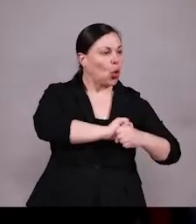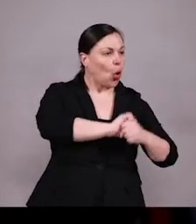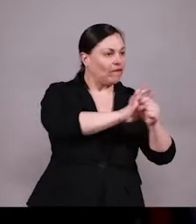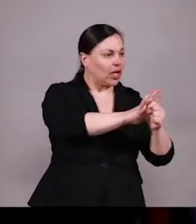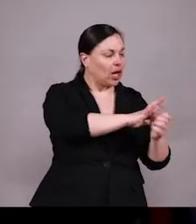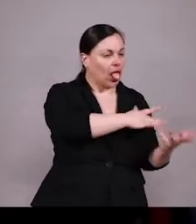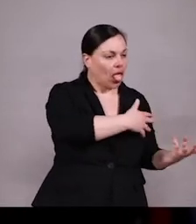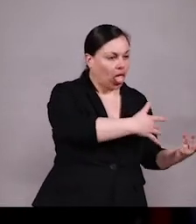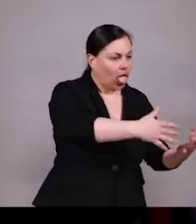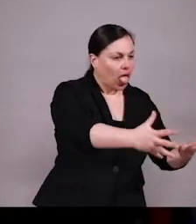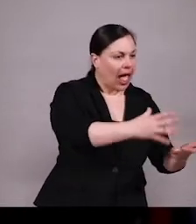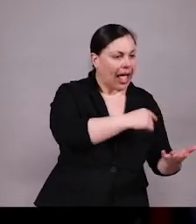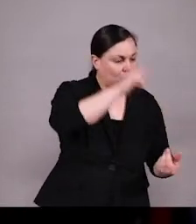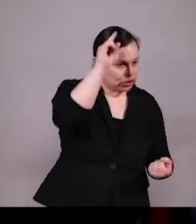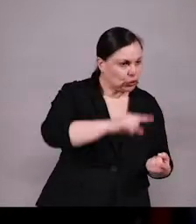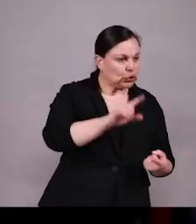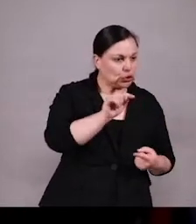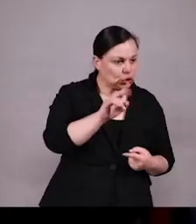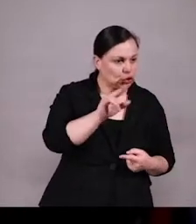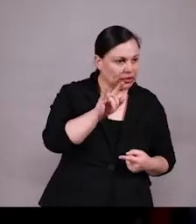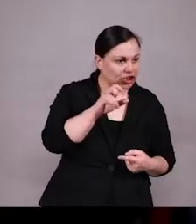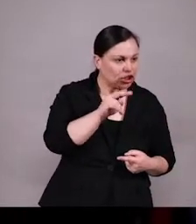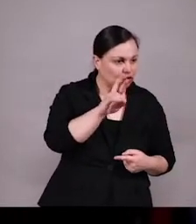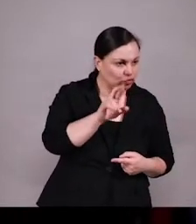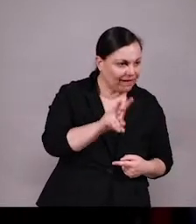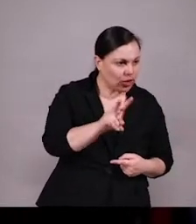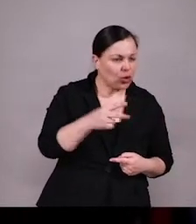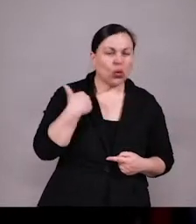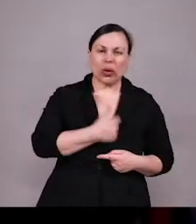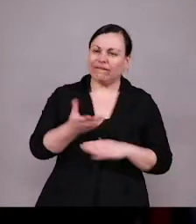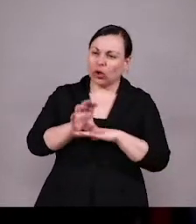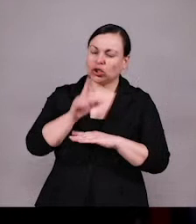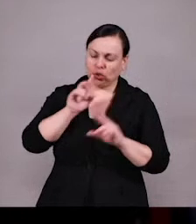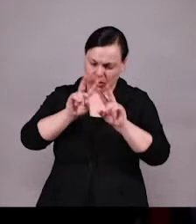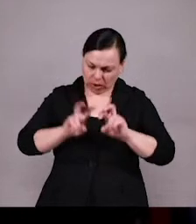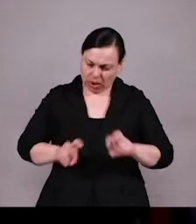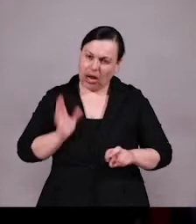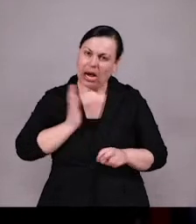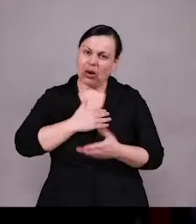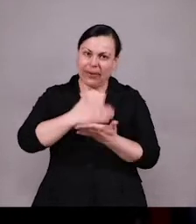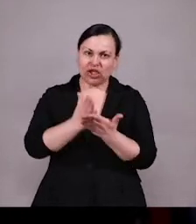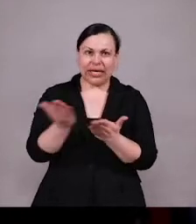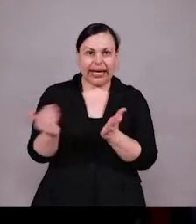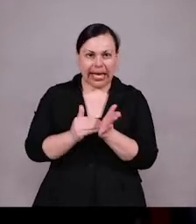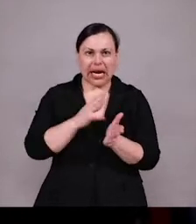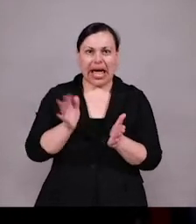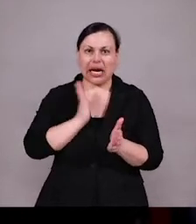revenue, we were forced to go back and re-examine our budget and spending priorities for 2021.